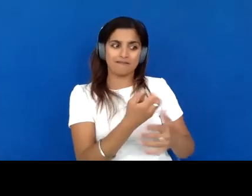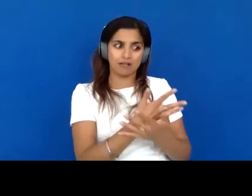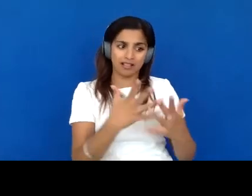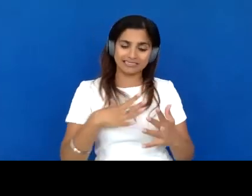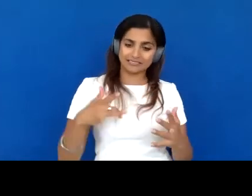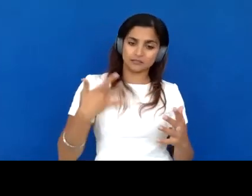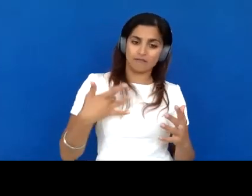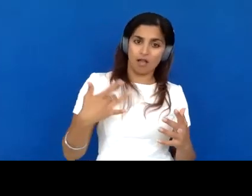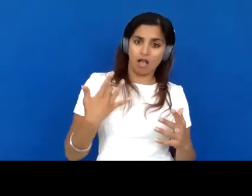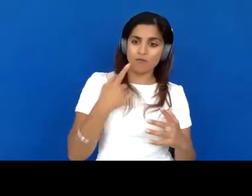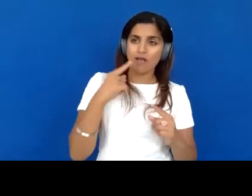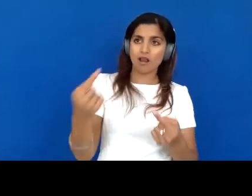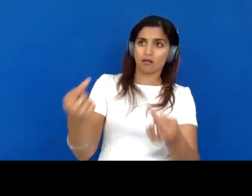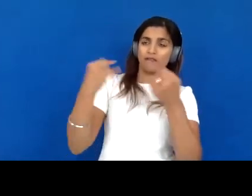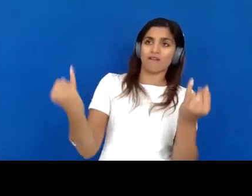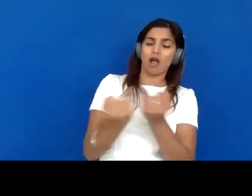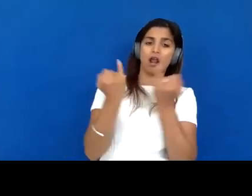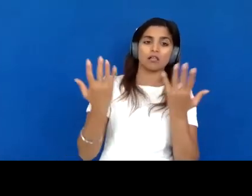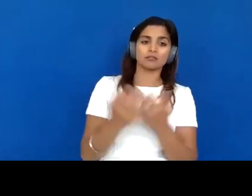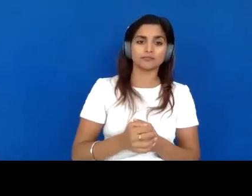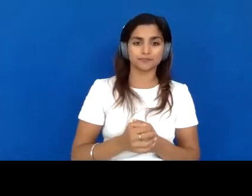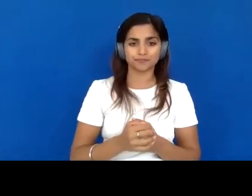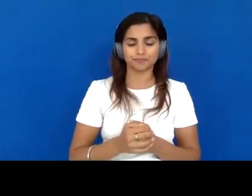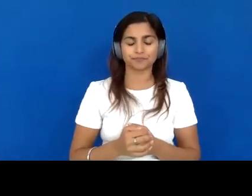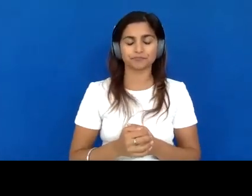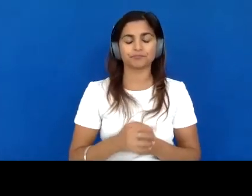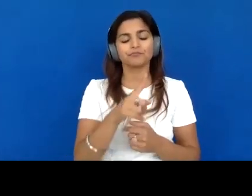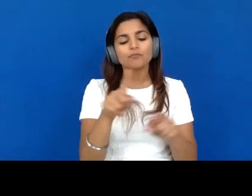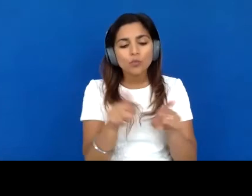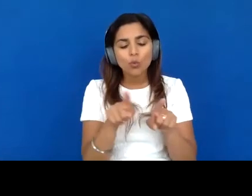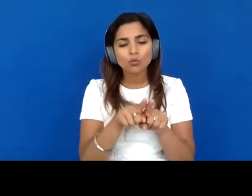secondly regarding the temporal framing of the tragedy I found that a lot of the